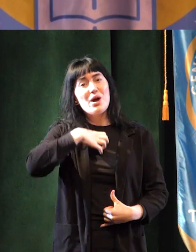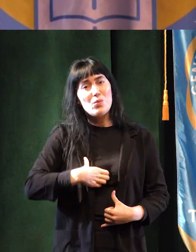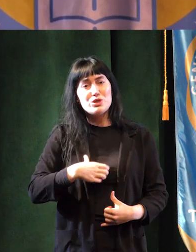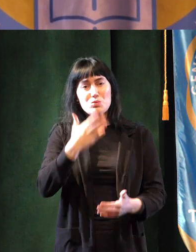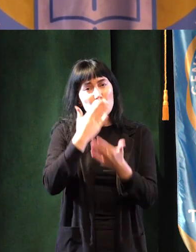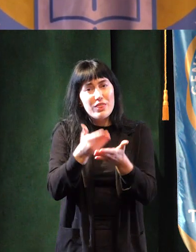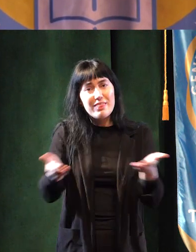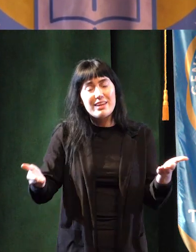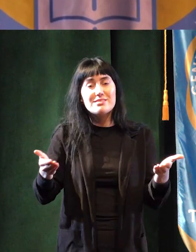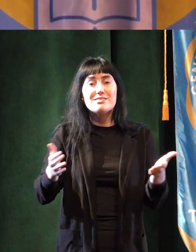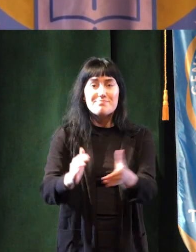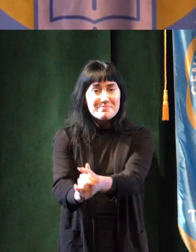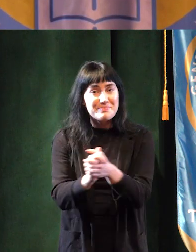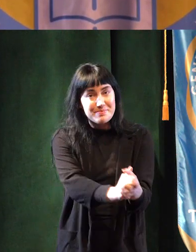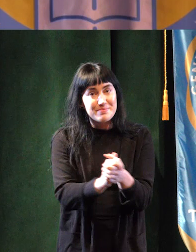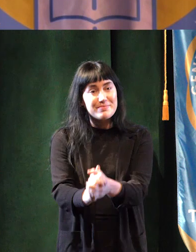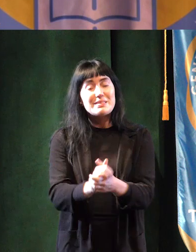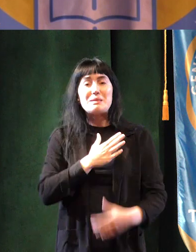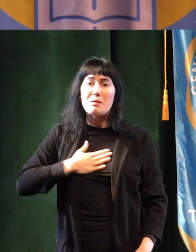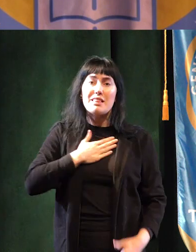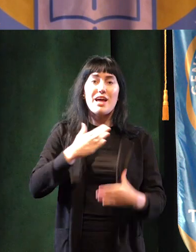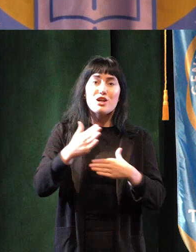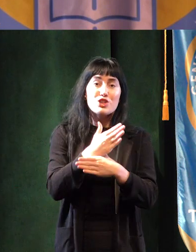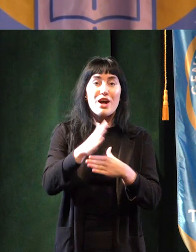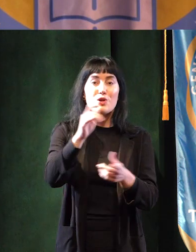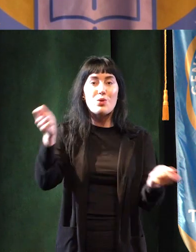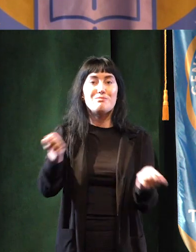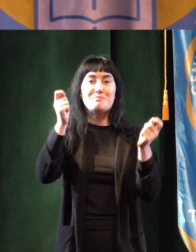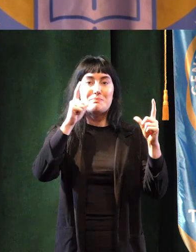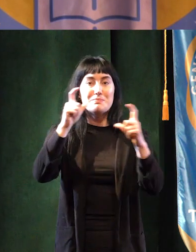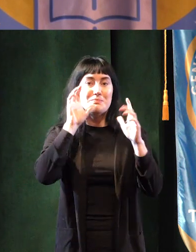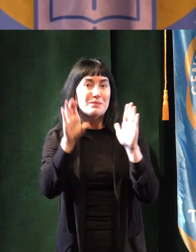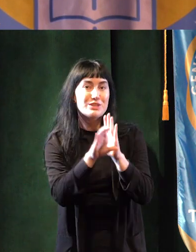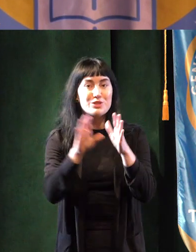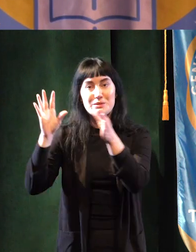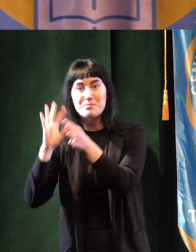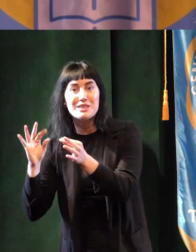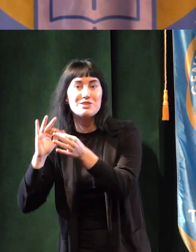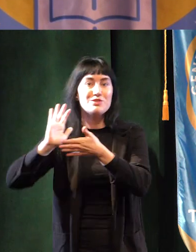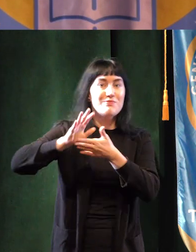good things congratulations and please share celebratory pictures messages and